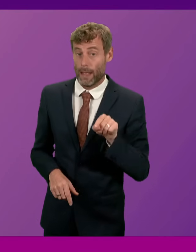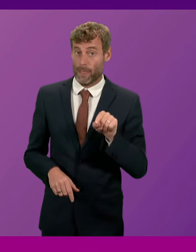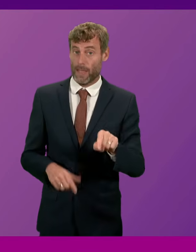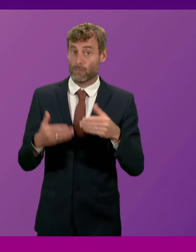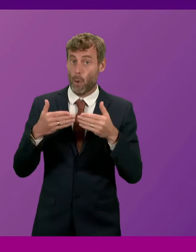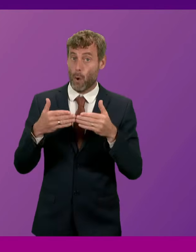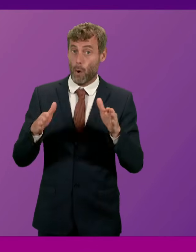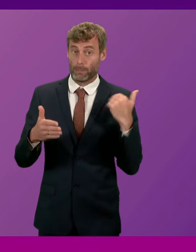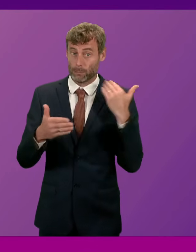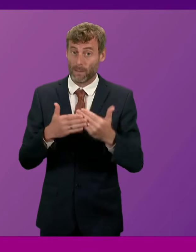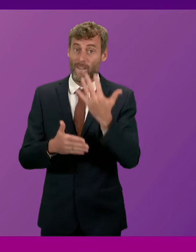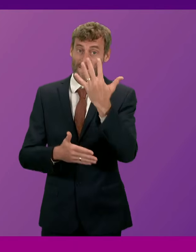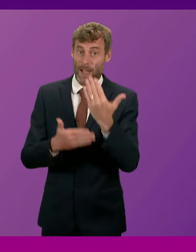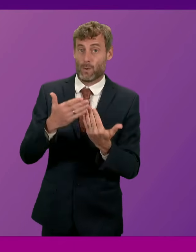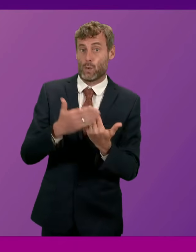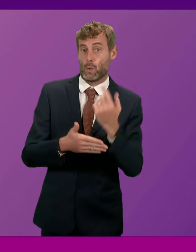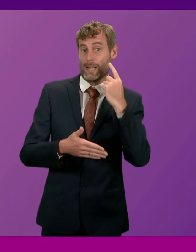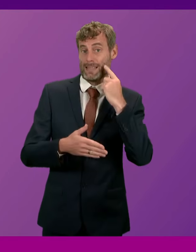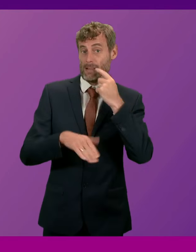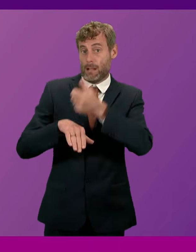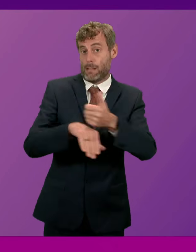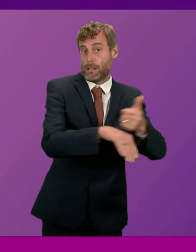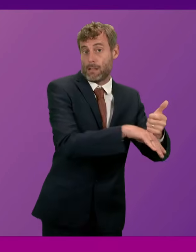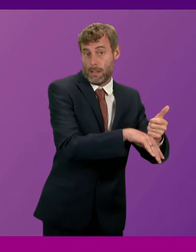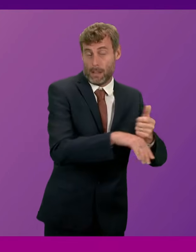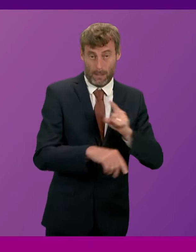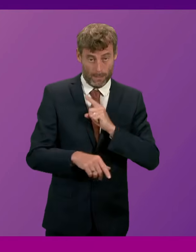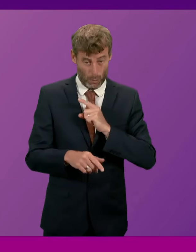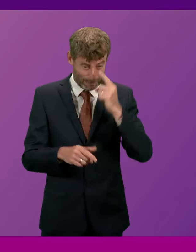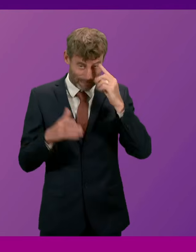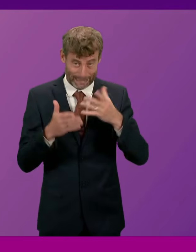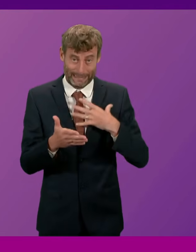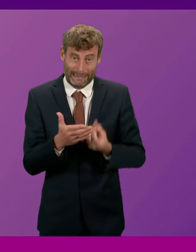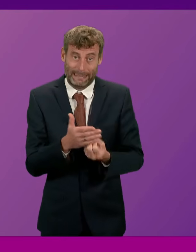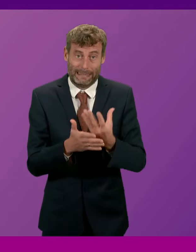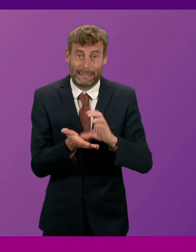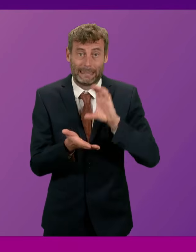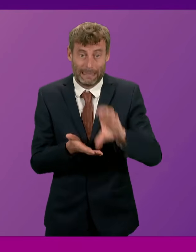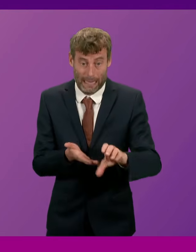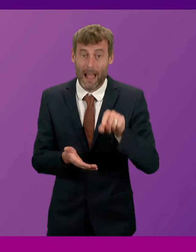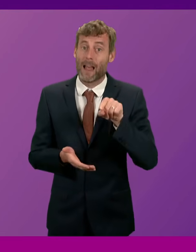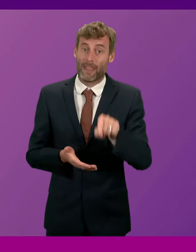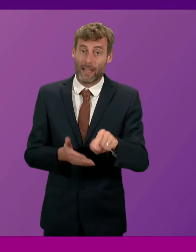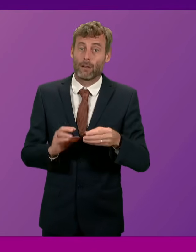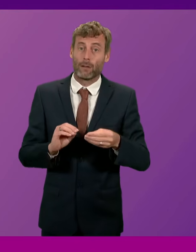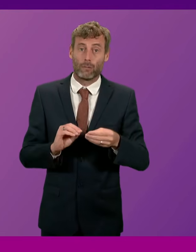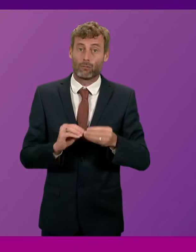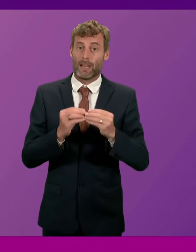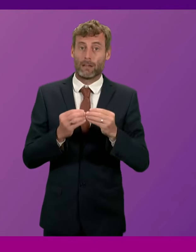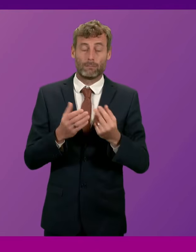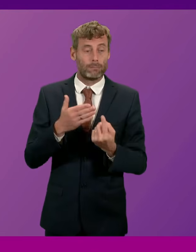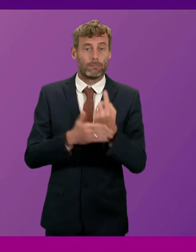surgeries, which has created space for thousands more new NHS registrations.